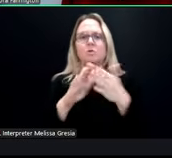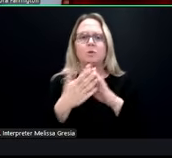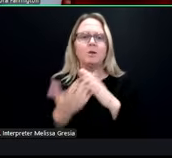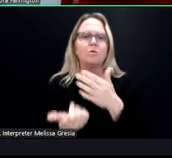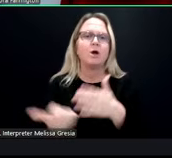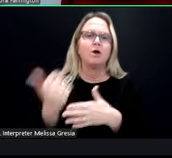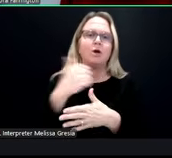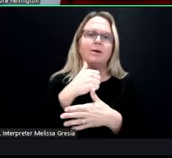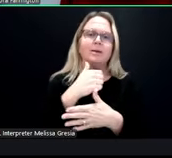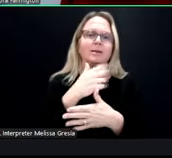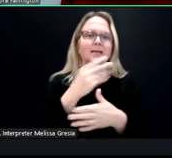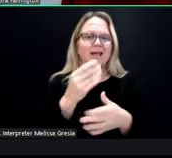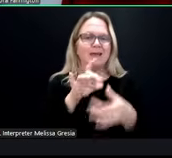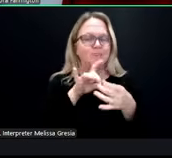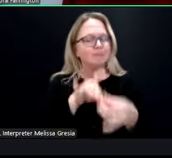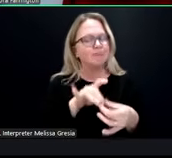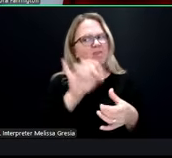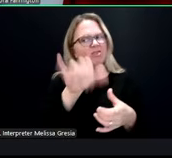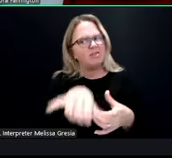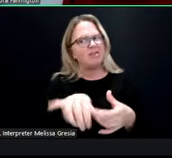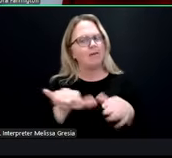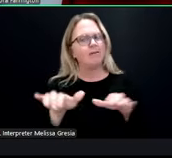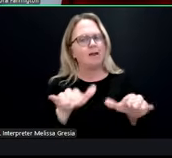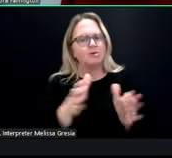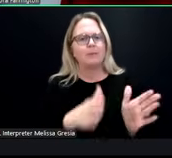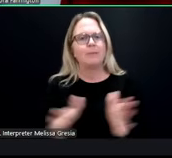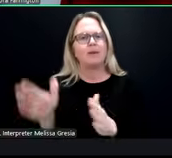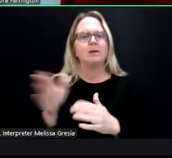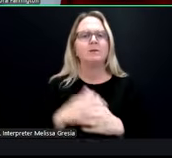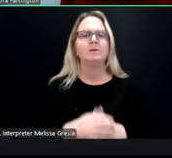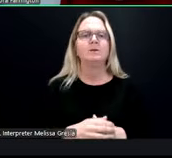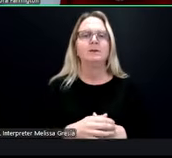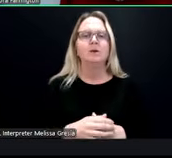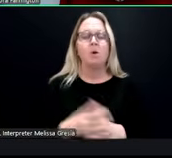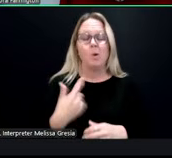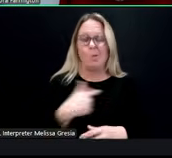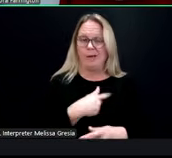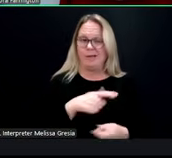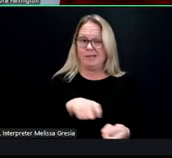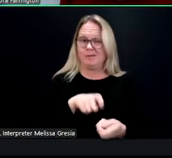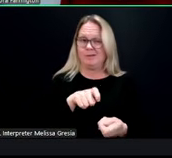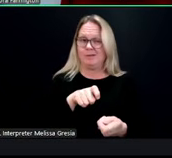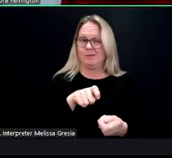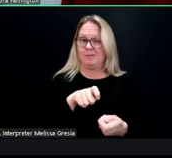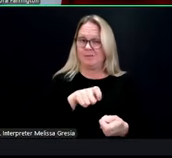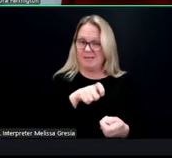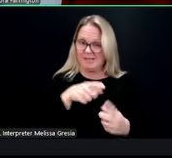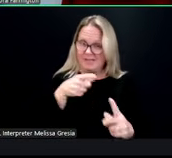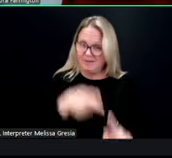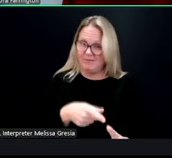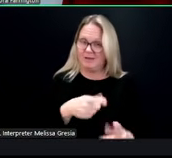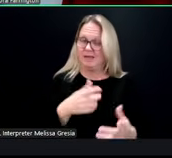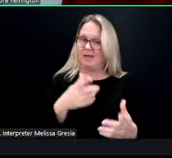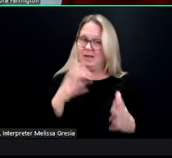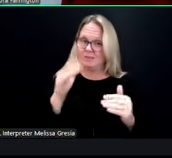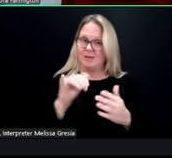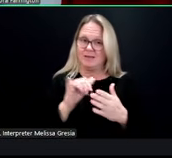and around that action plan. Um we specifically expect that the hub leads will implement a tribal